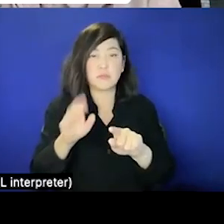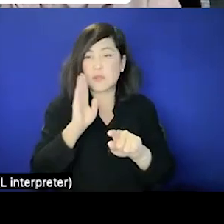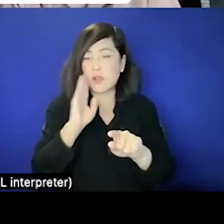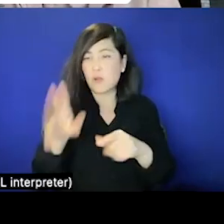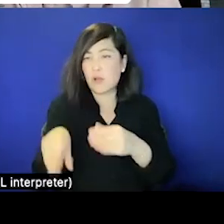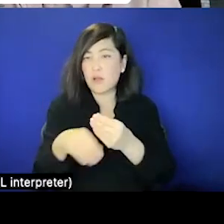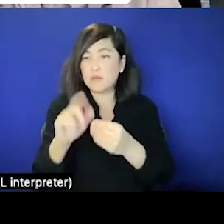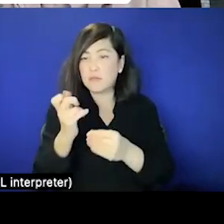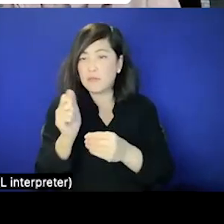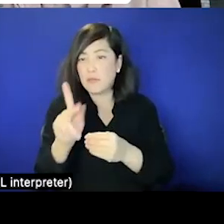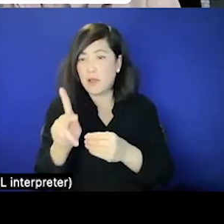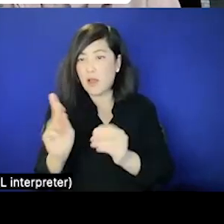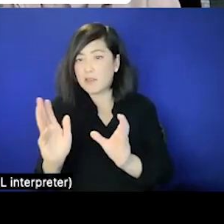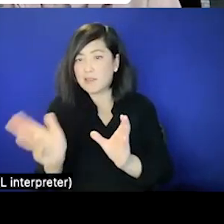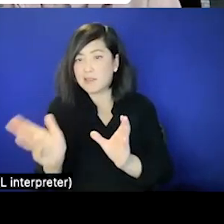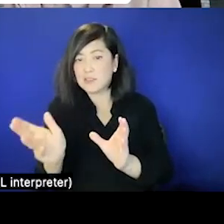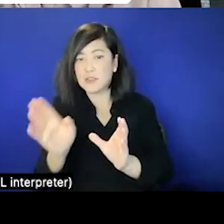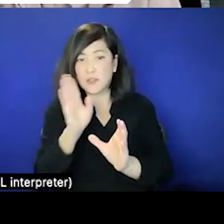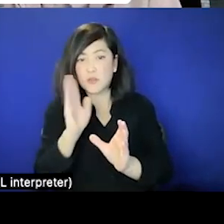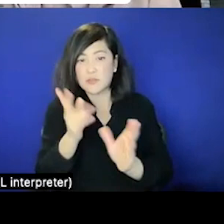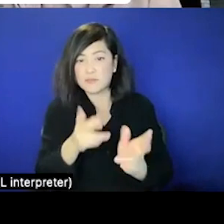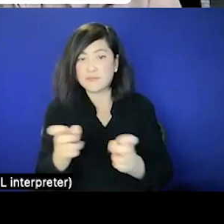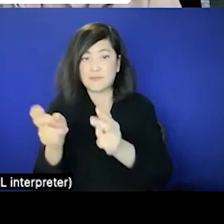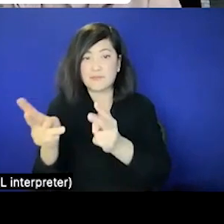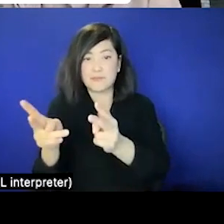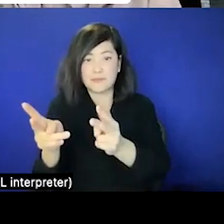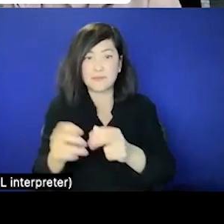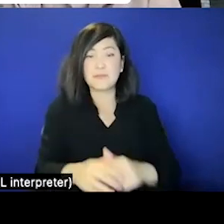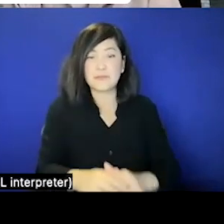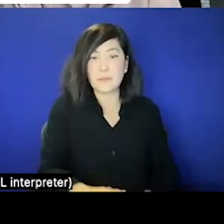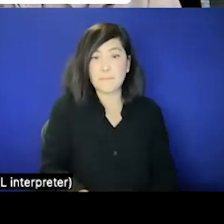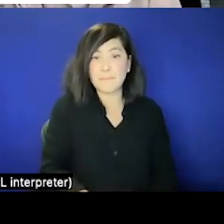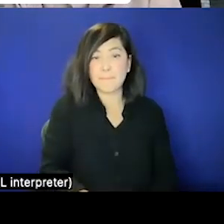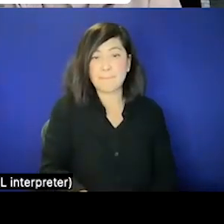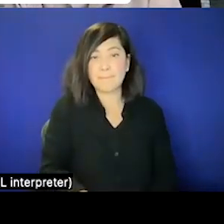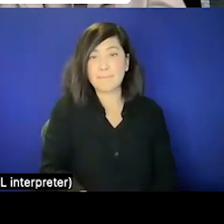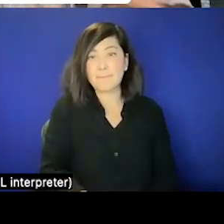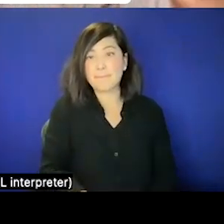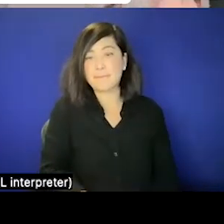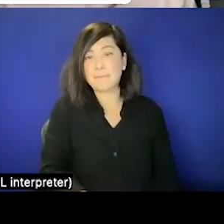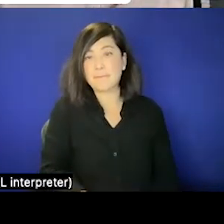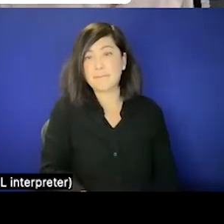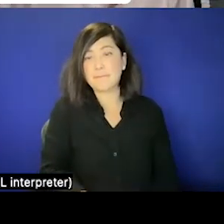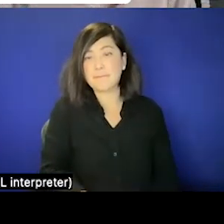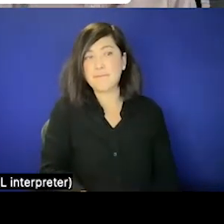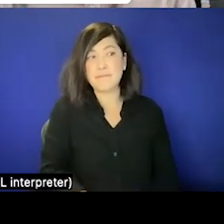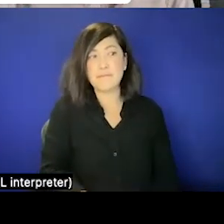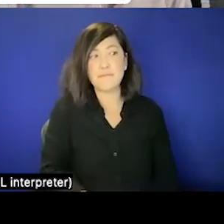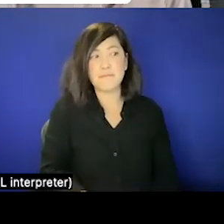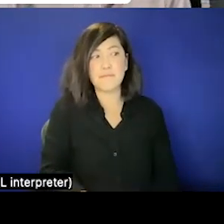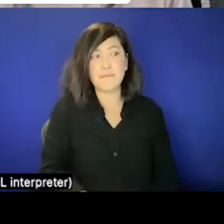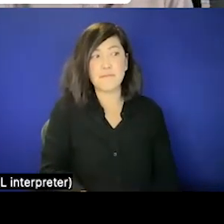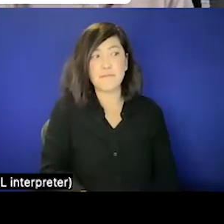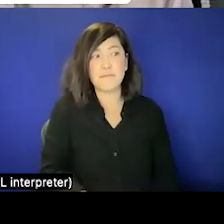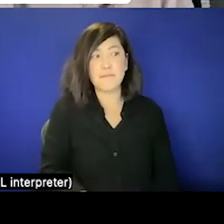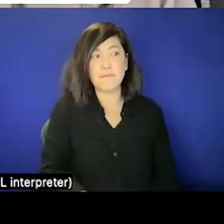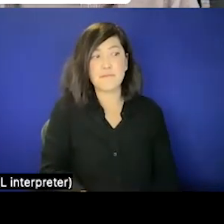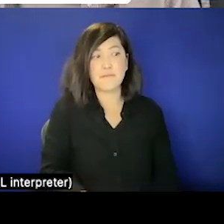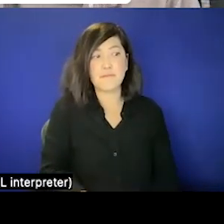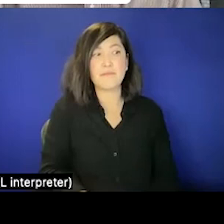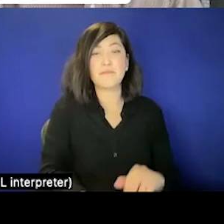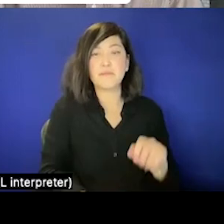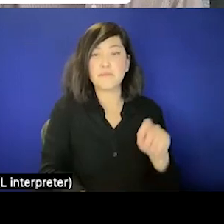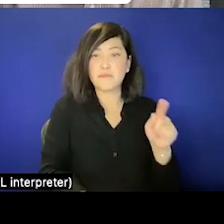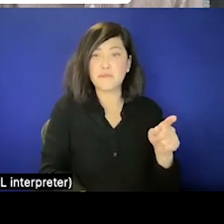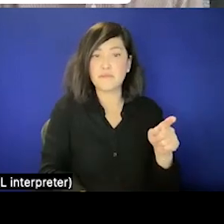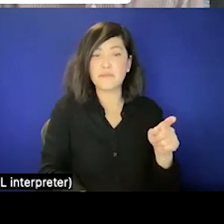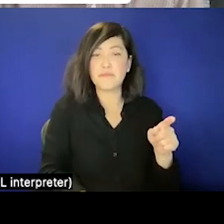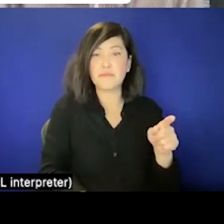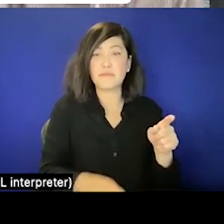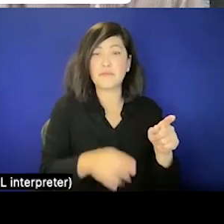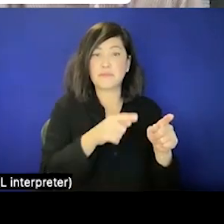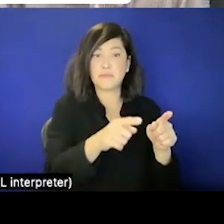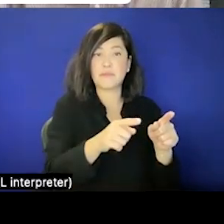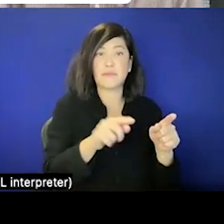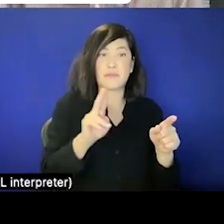chat. And for the next week, it's normally a U.S. $49 product, but we've created a code, BOOKNET,